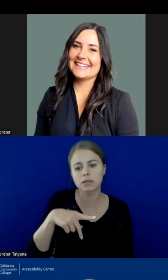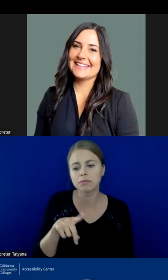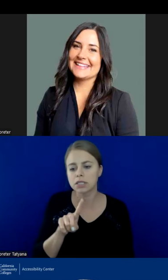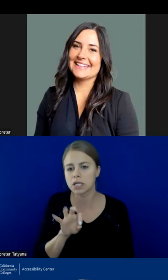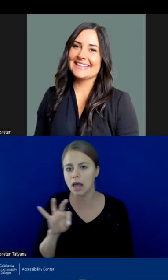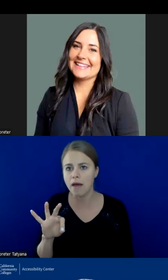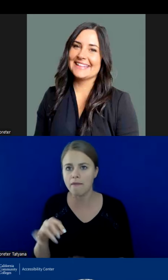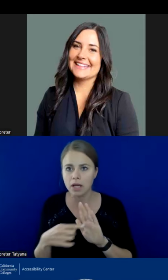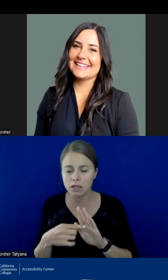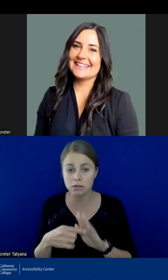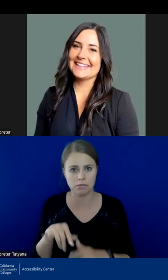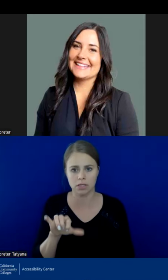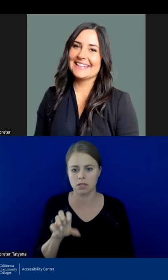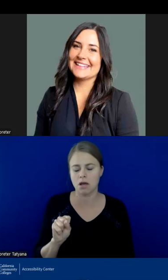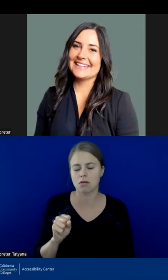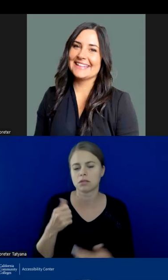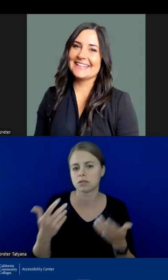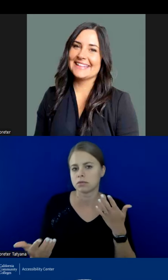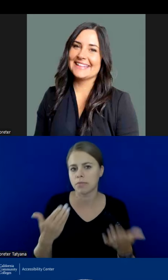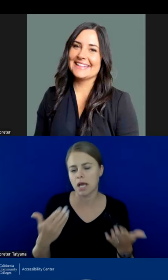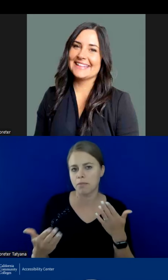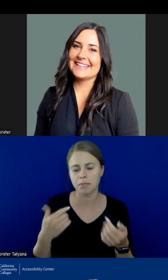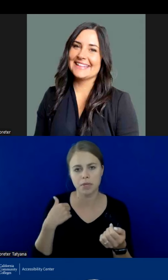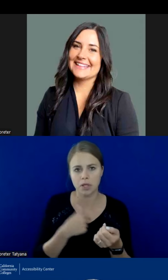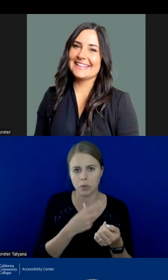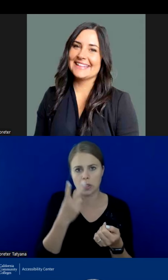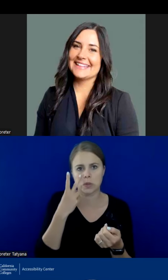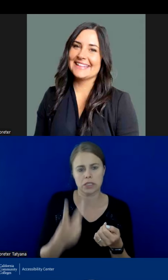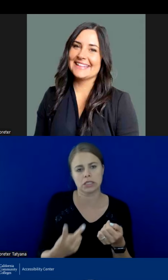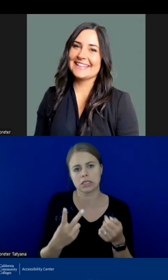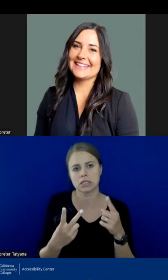Yes we may not see and experience the barriers but,